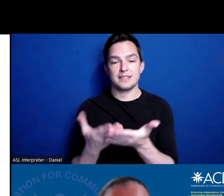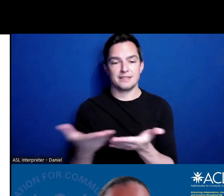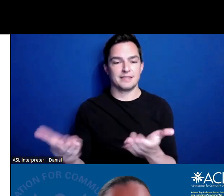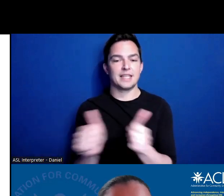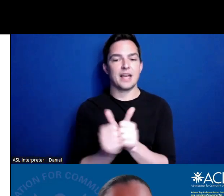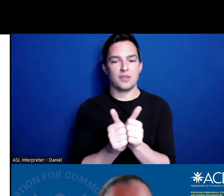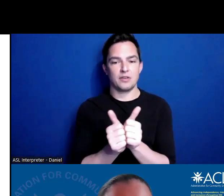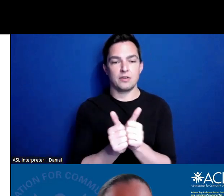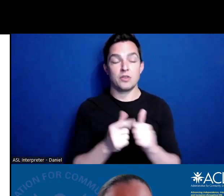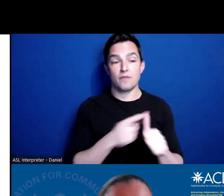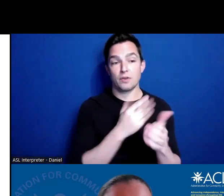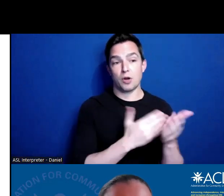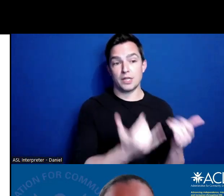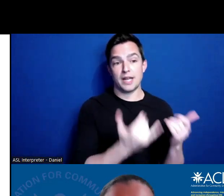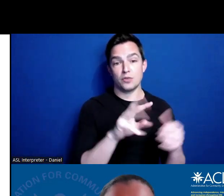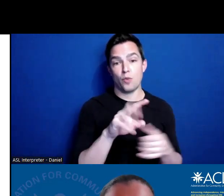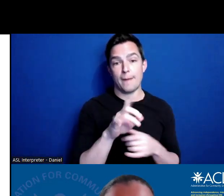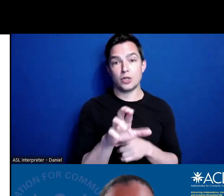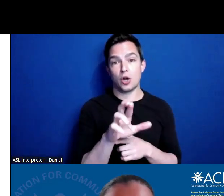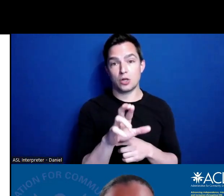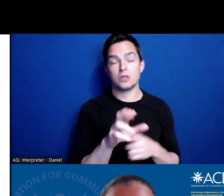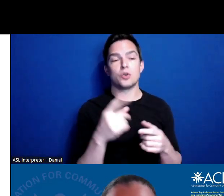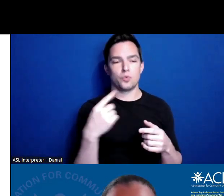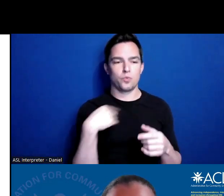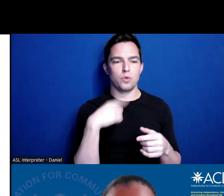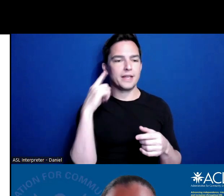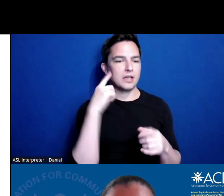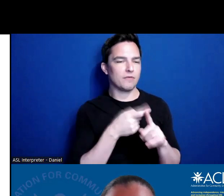For the first part of today's webinar, we'll have the opportunity to hear from the researchers